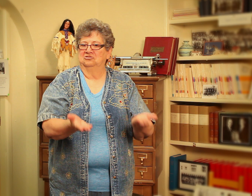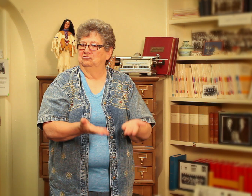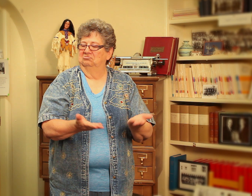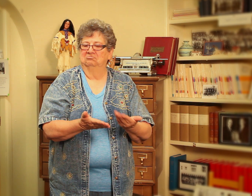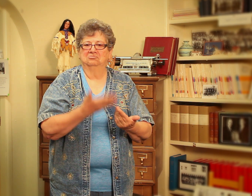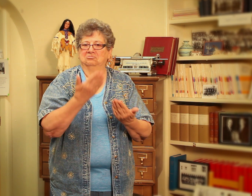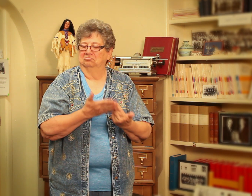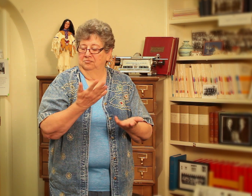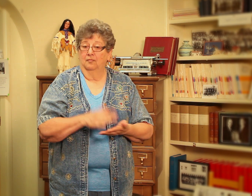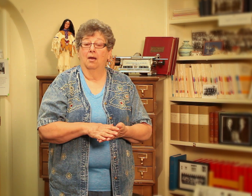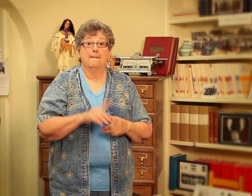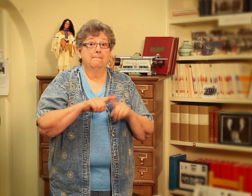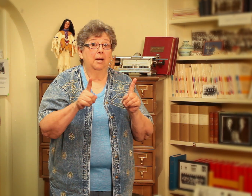and then come on in. It's very easy.